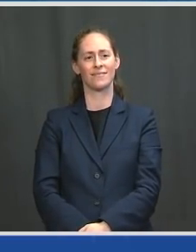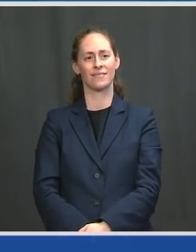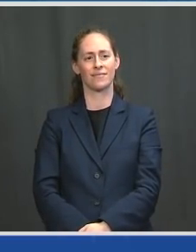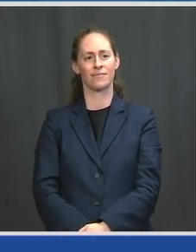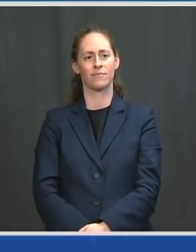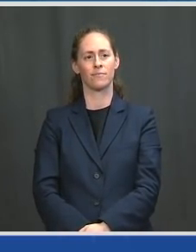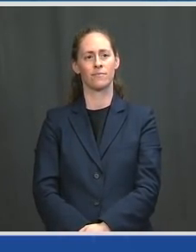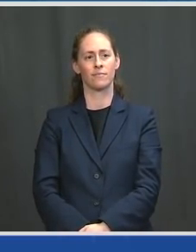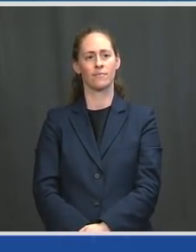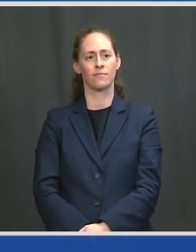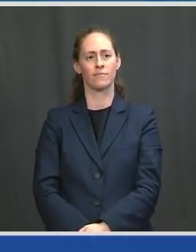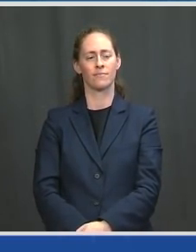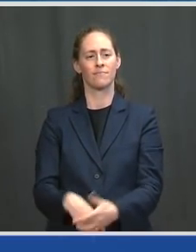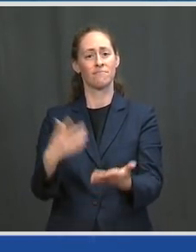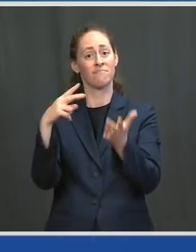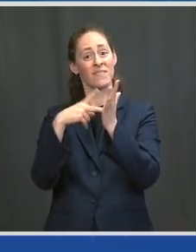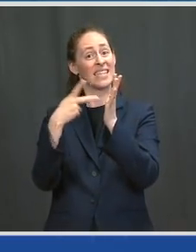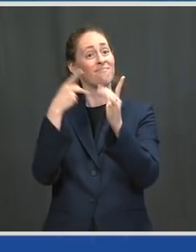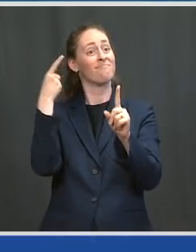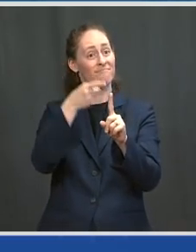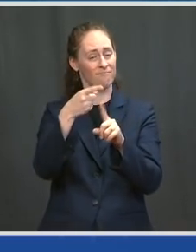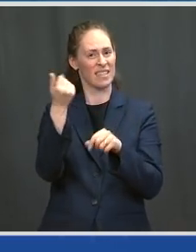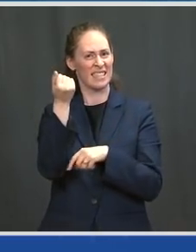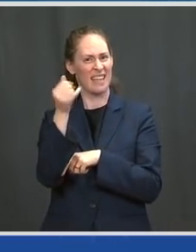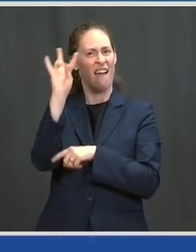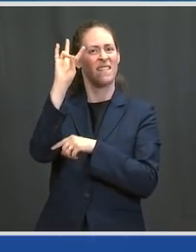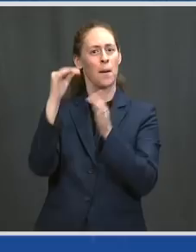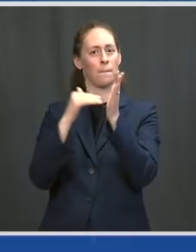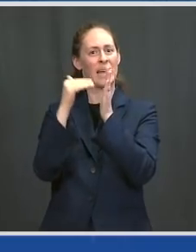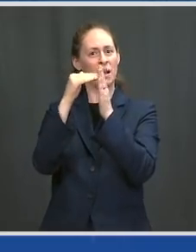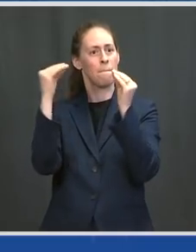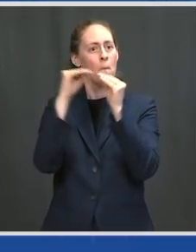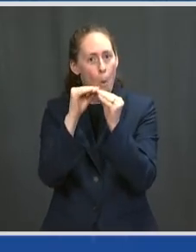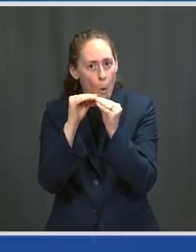I encourage each of them and their parents to get their vaccination shots right away.